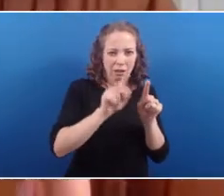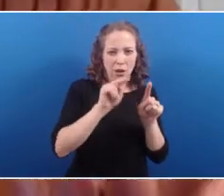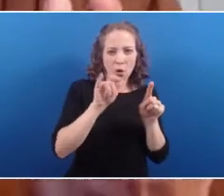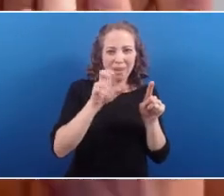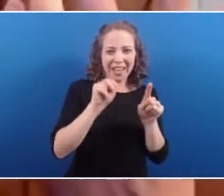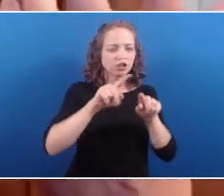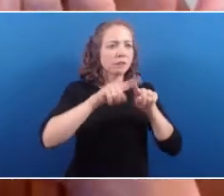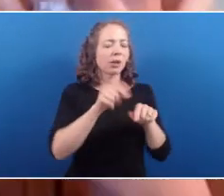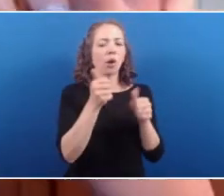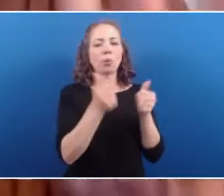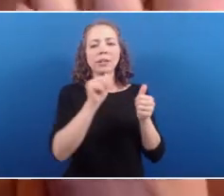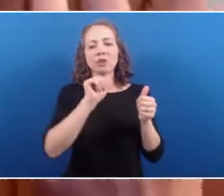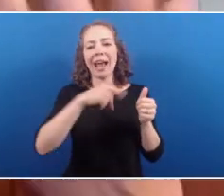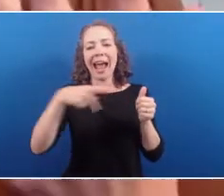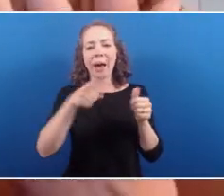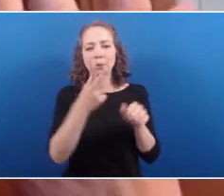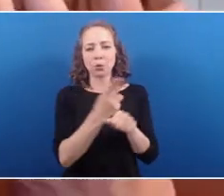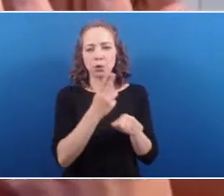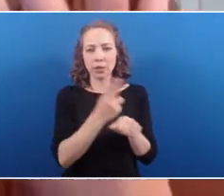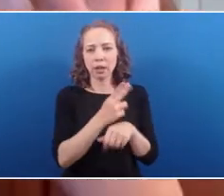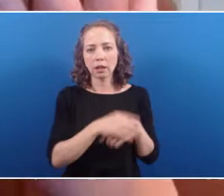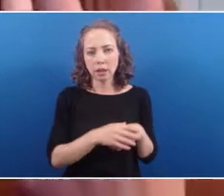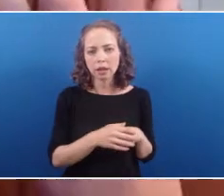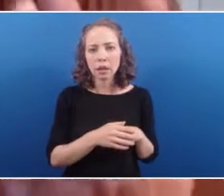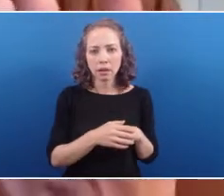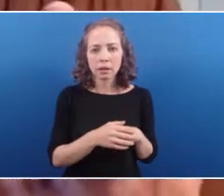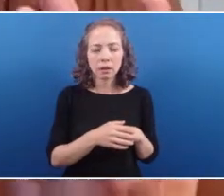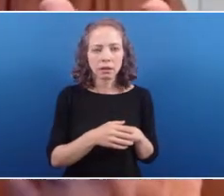And I think that’s really important, including breakthrough.